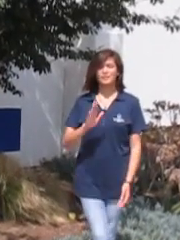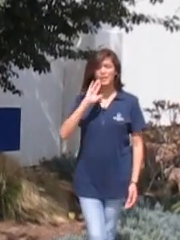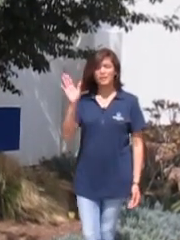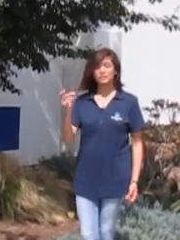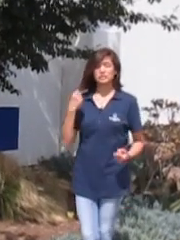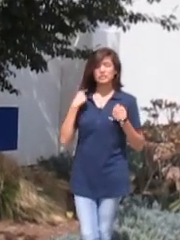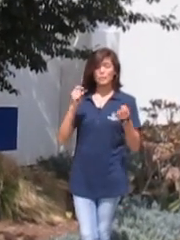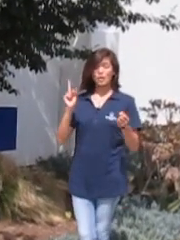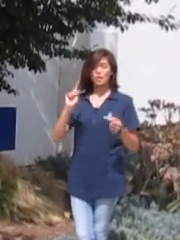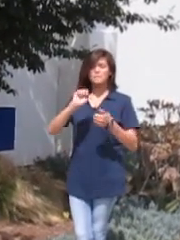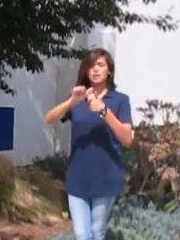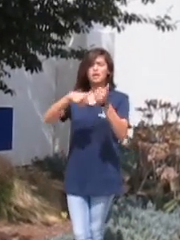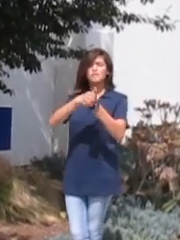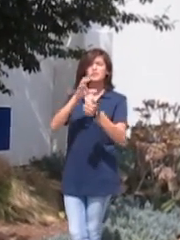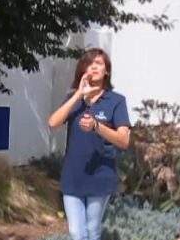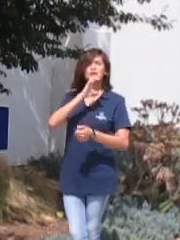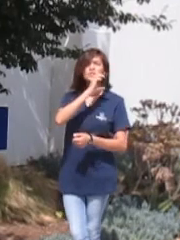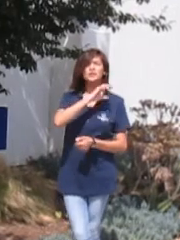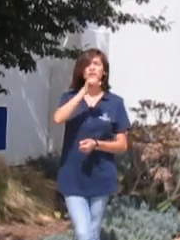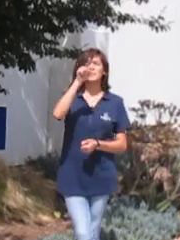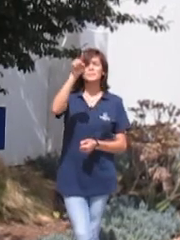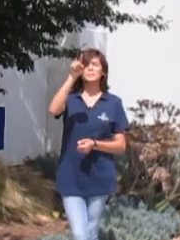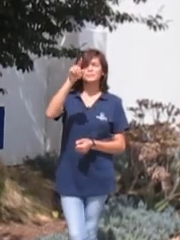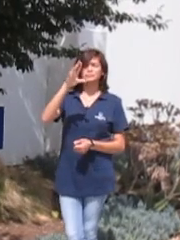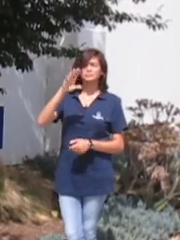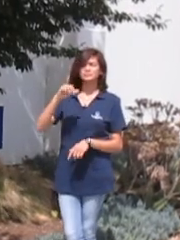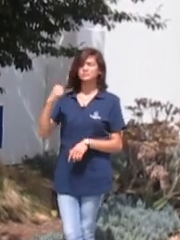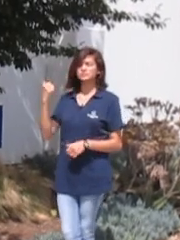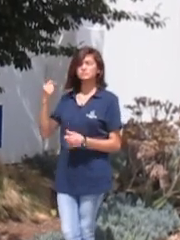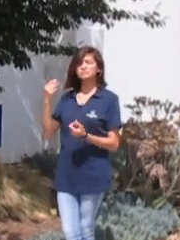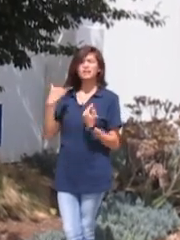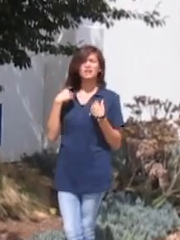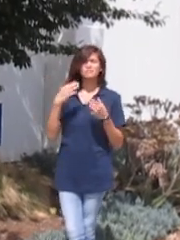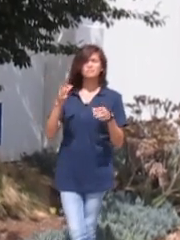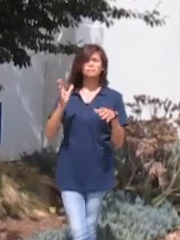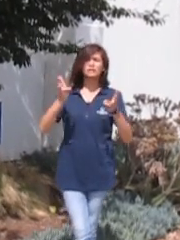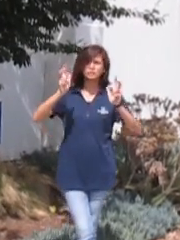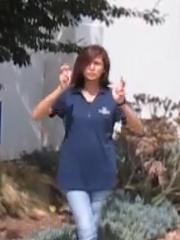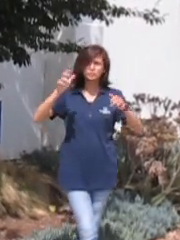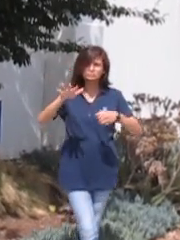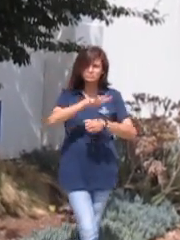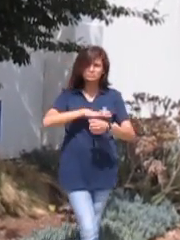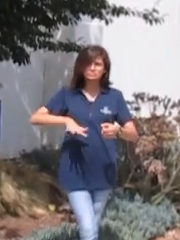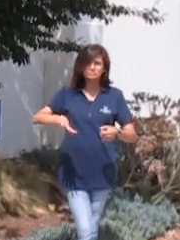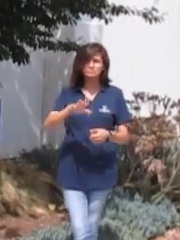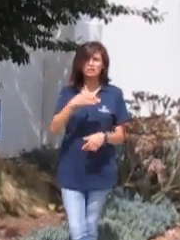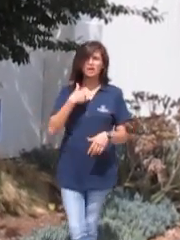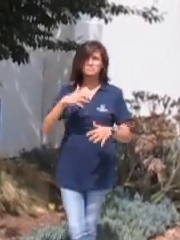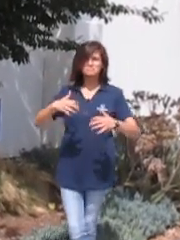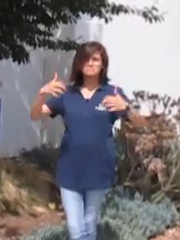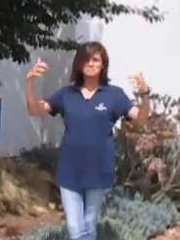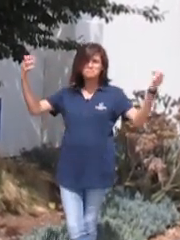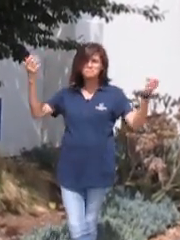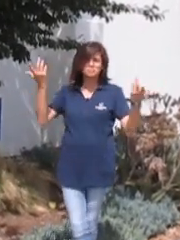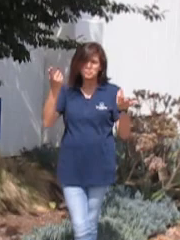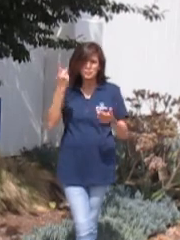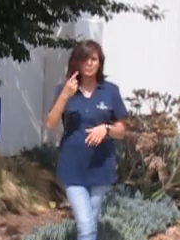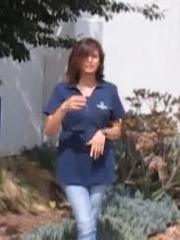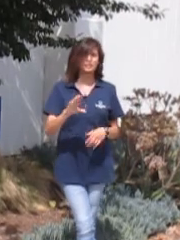Hi, this is the gym. Where? Behind the cafeteria. Here, we have basketball courts with bleachers here.